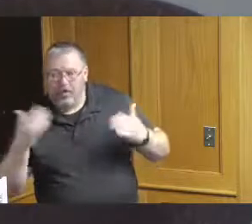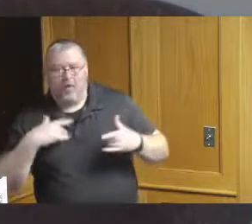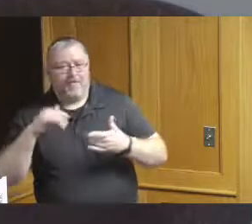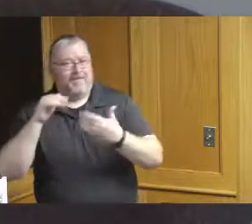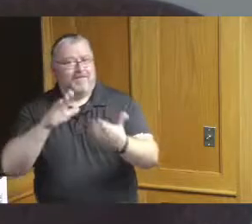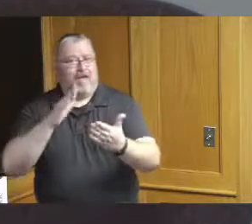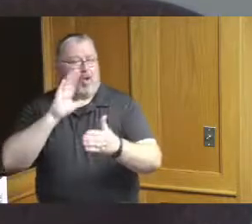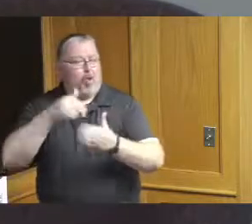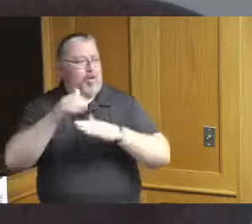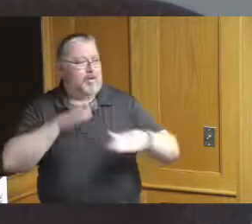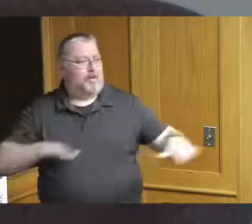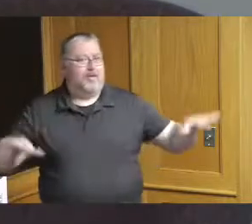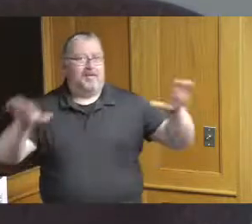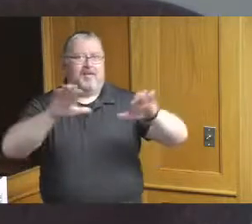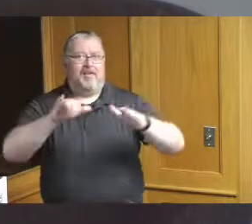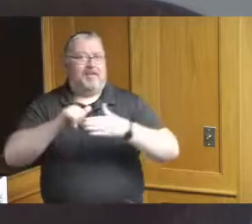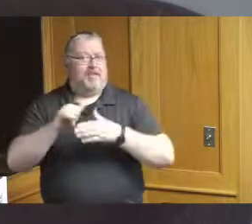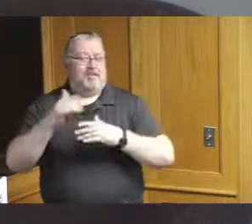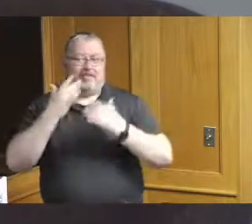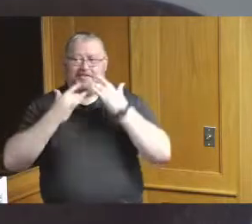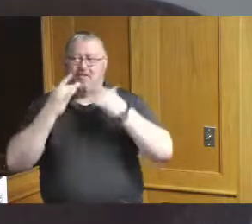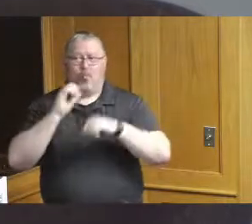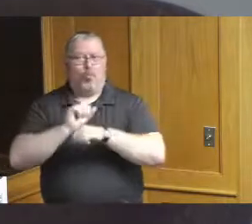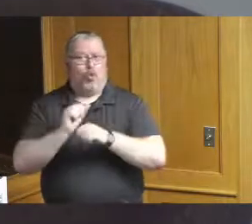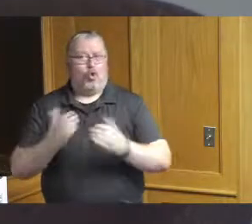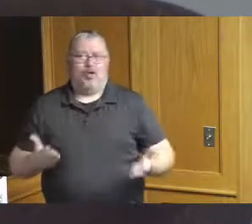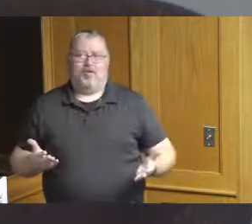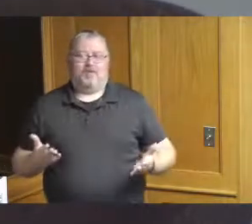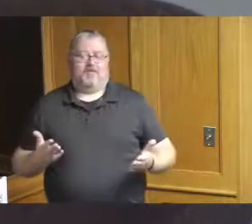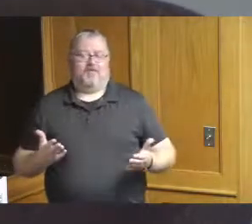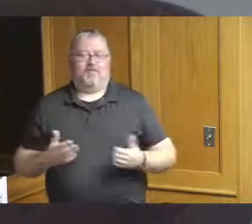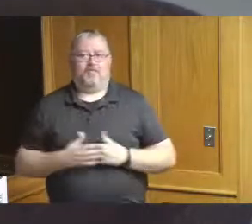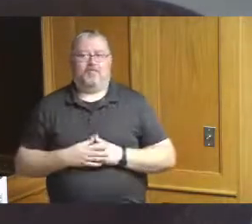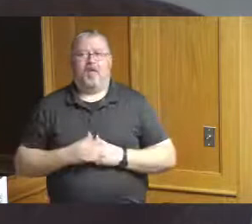the county this this this worker shortage and so while i want to be sensitive to that